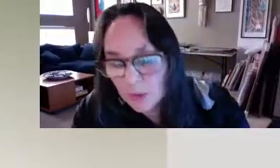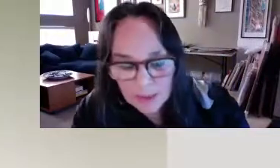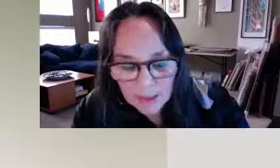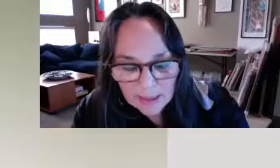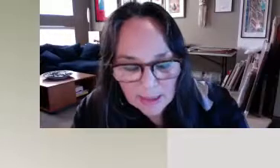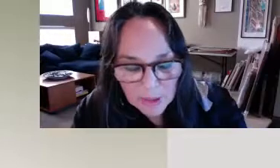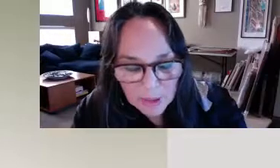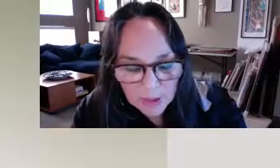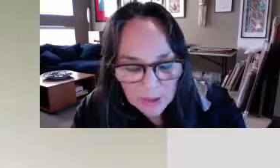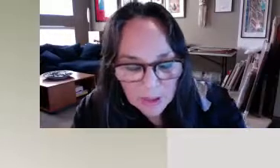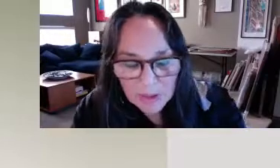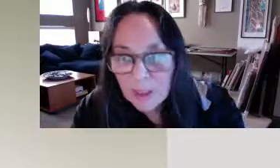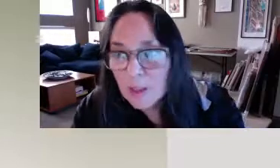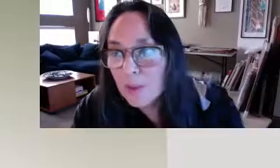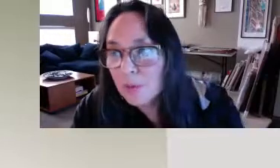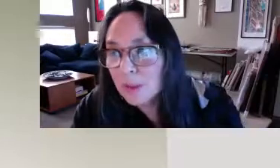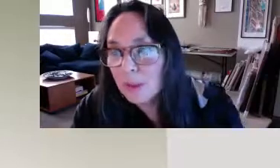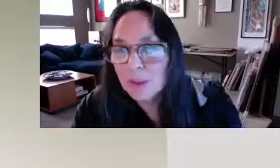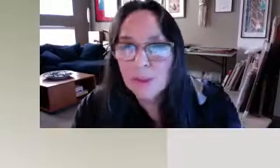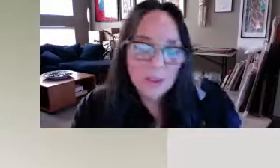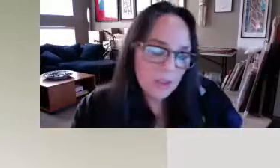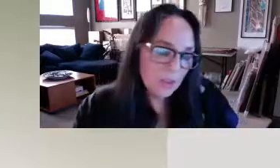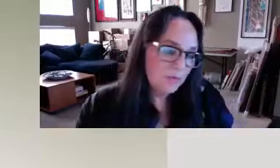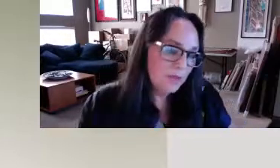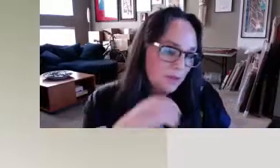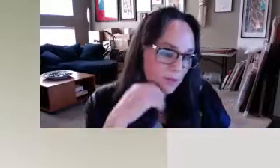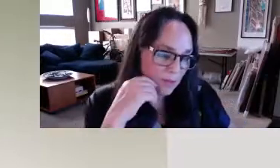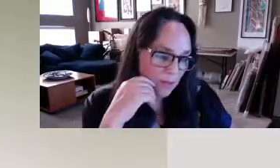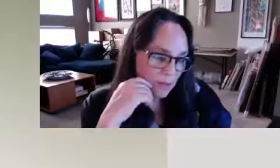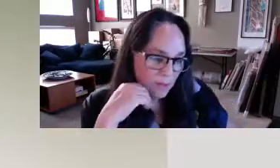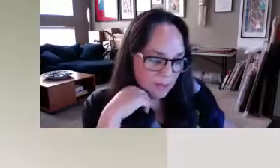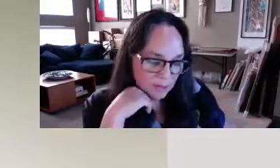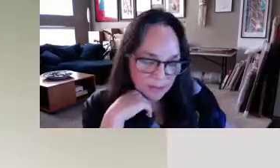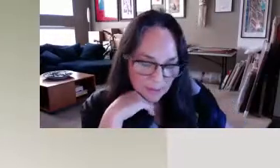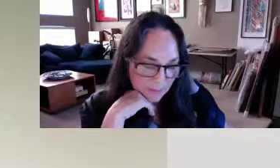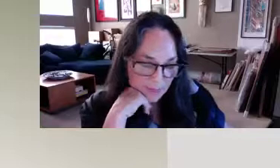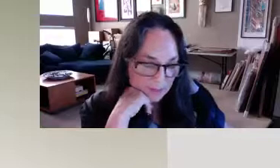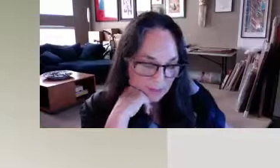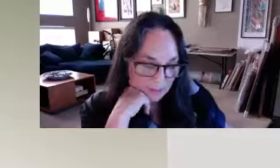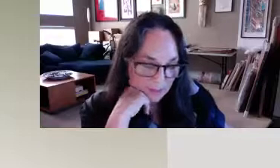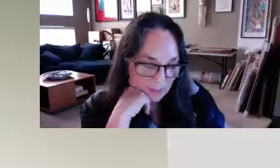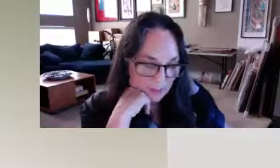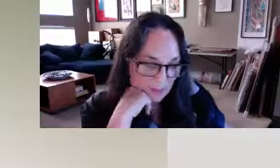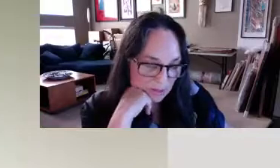the classes i'm teaching thinking about uh Gerald Vizenor the amazing you know edition